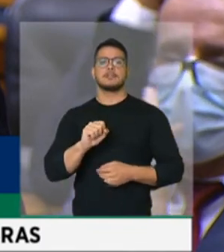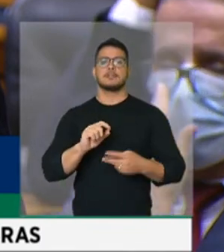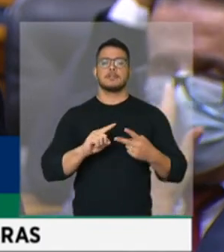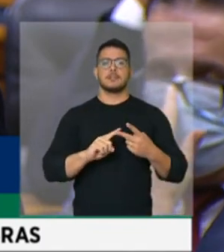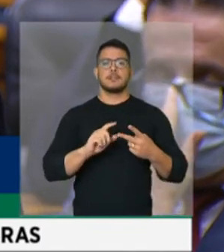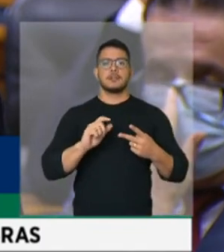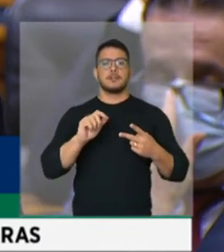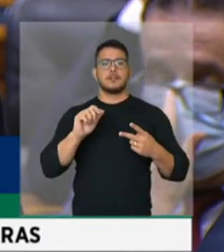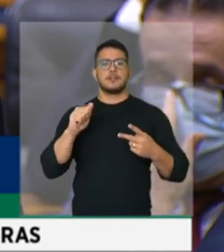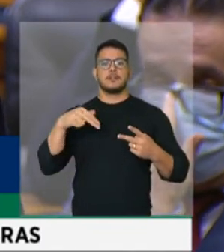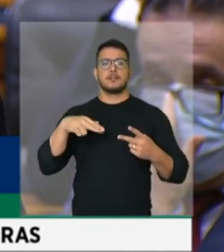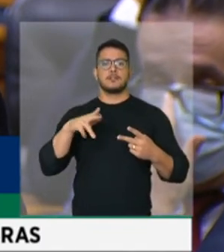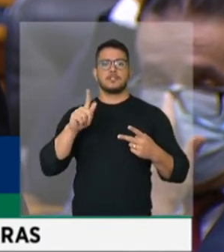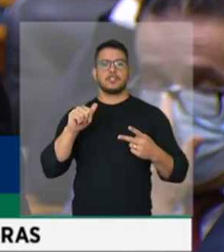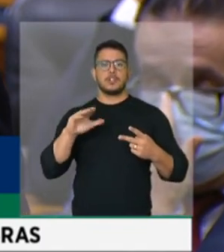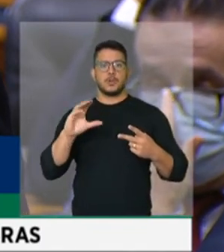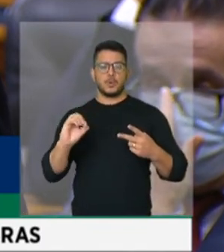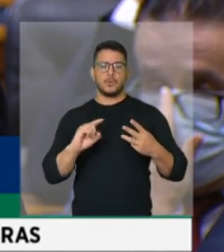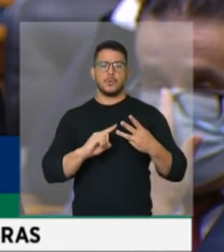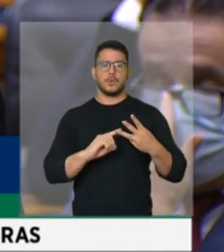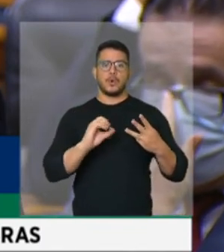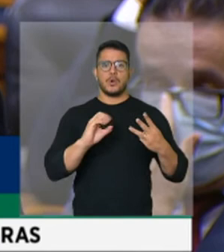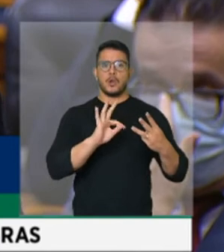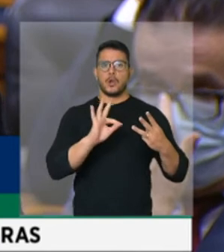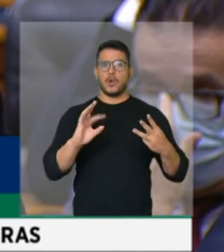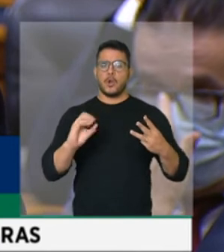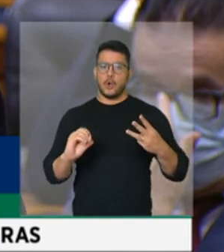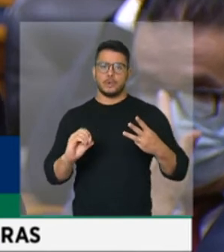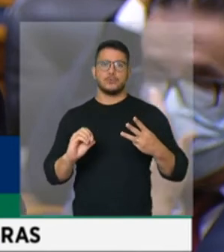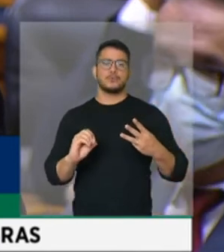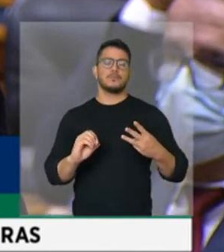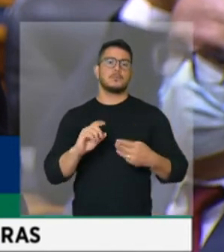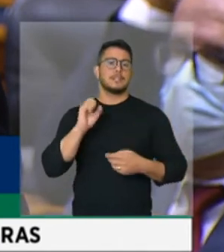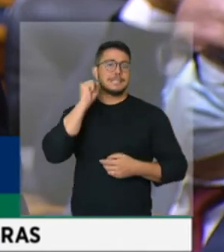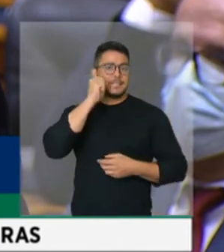ÂNGELO CORONEL DO PSD, SENADOR OTTO ALENCAR. ESSES QUE RECEBI NA MINHA CASA DA SEMANA PASSADA PRA CÁ. SÓ .